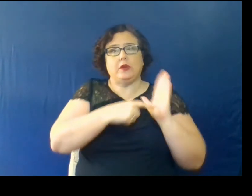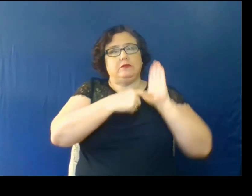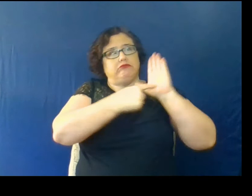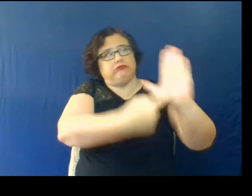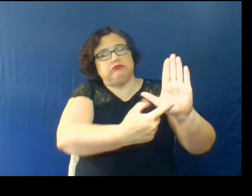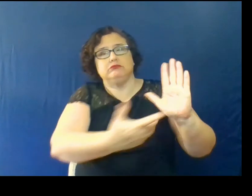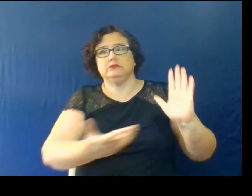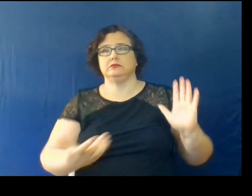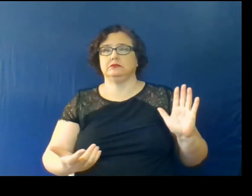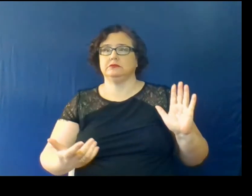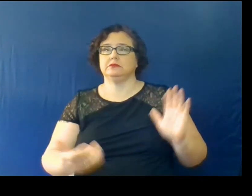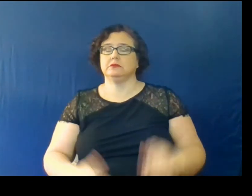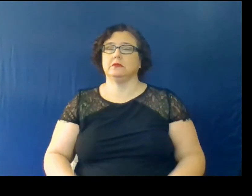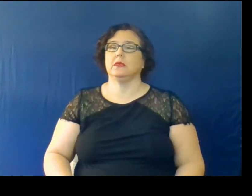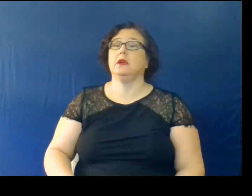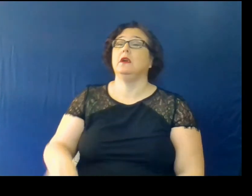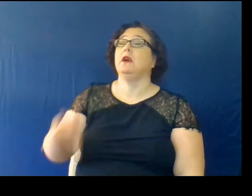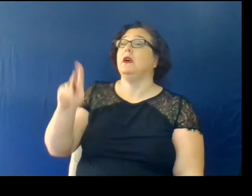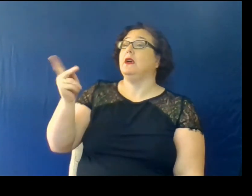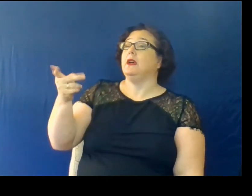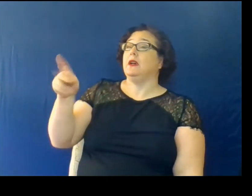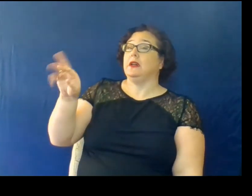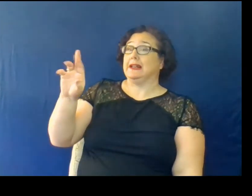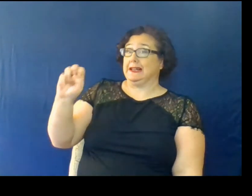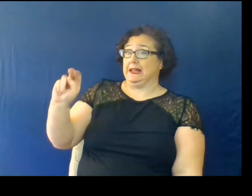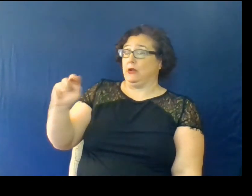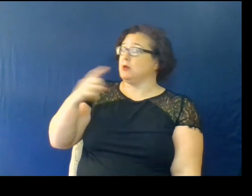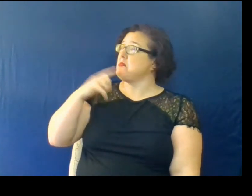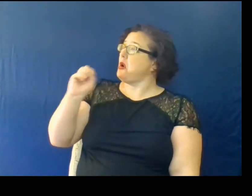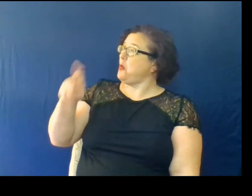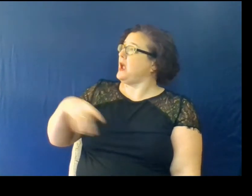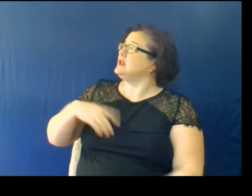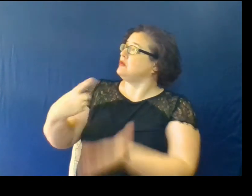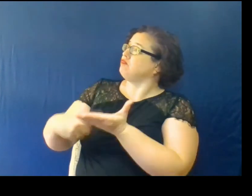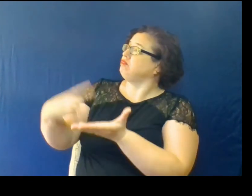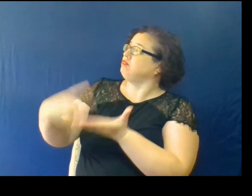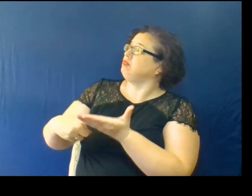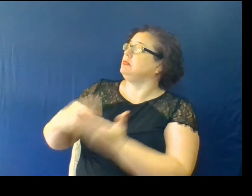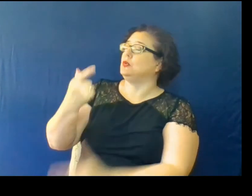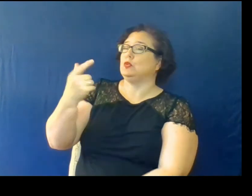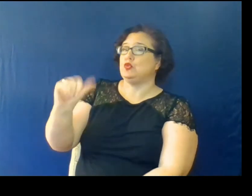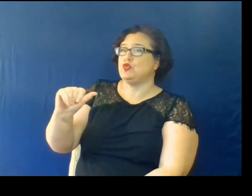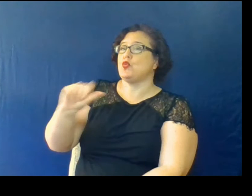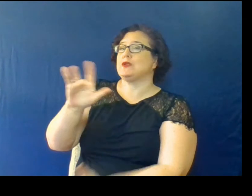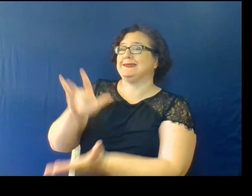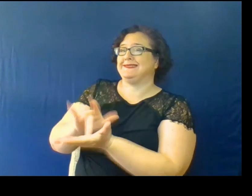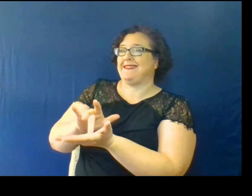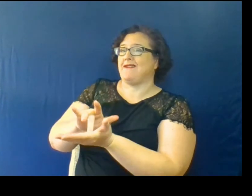So talk to me about what the Georgia Center for Developmental Disabilities, the GCDD